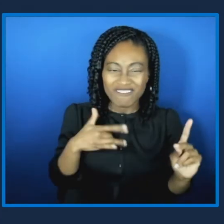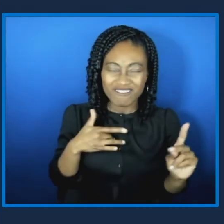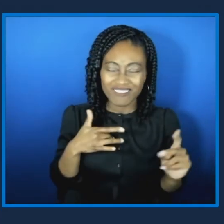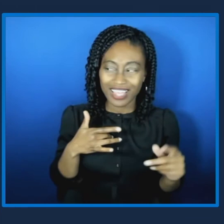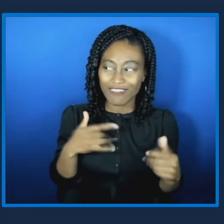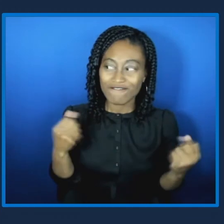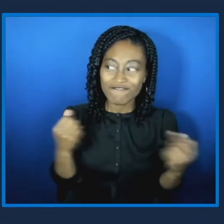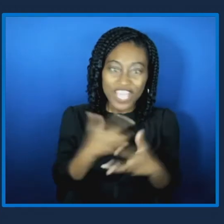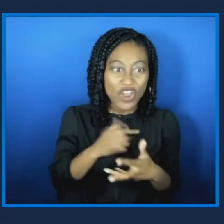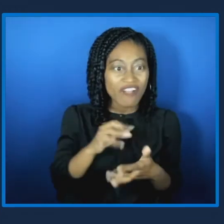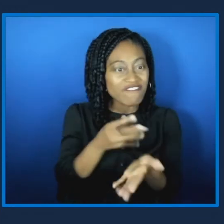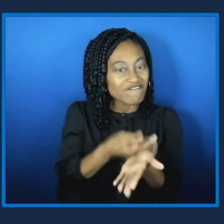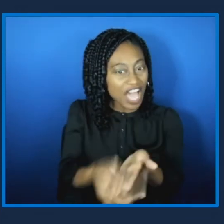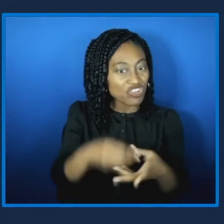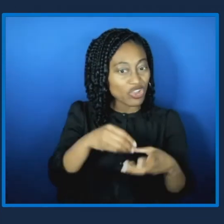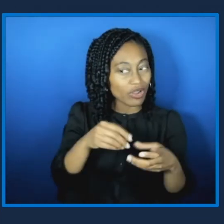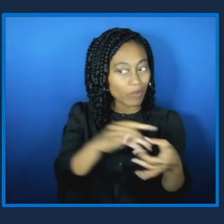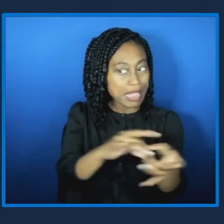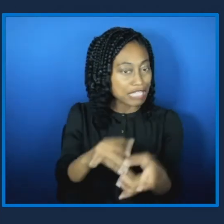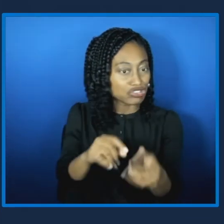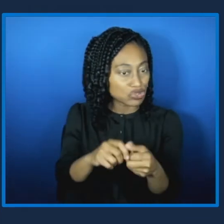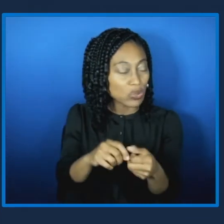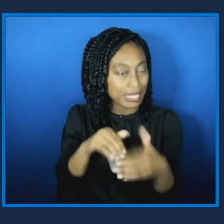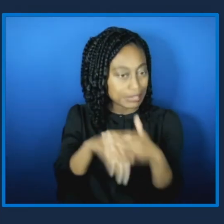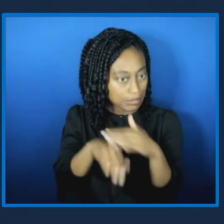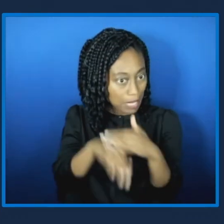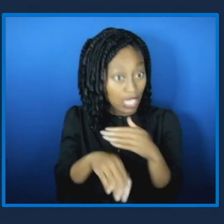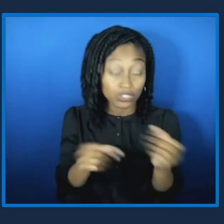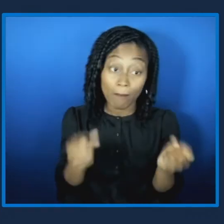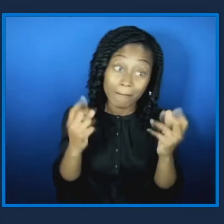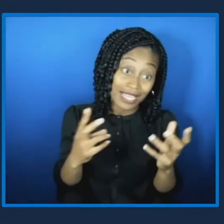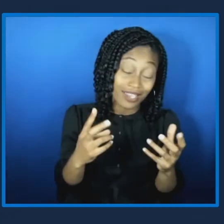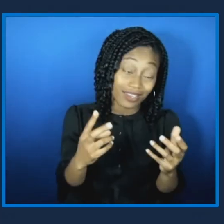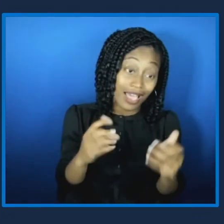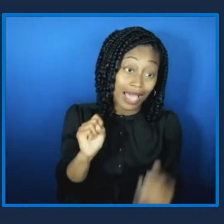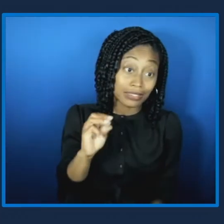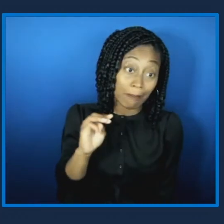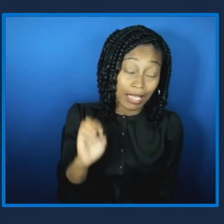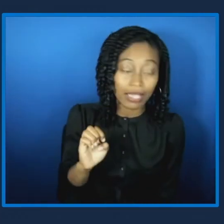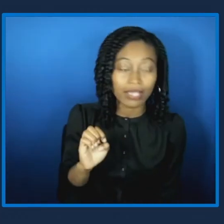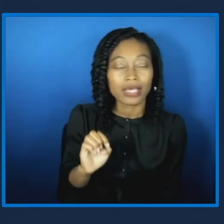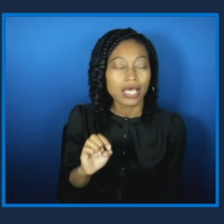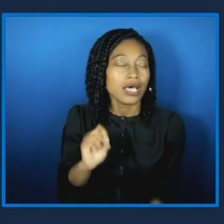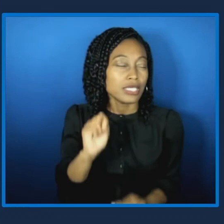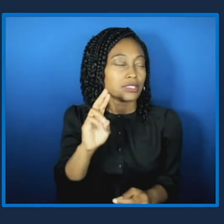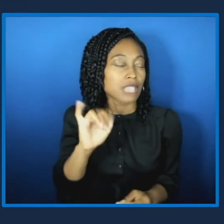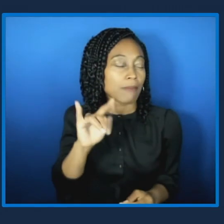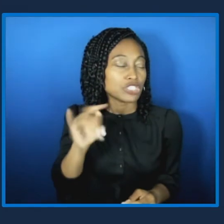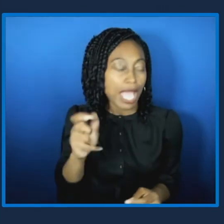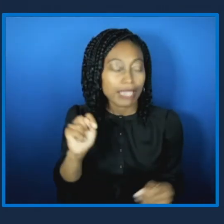And there are so many subject matter experts out there who will help with your journey. So just get started.